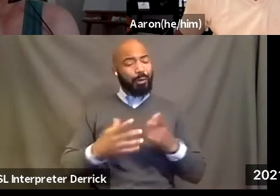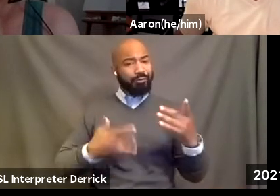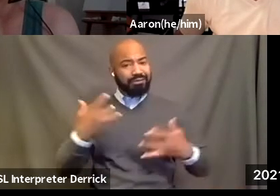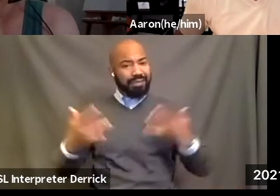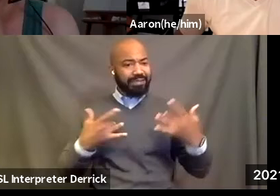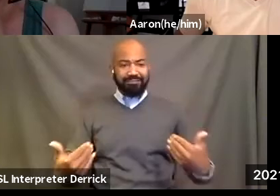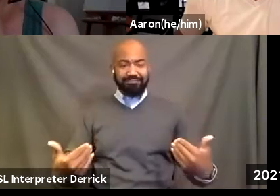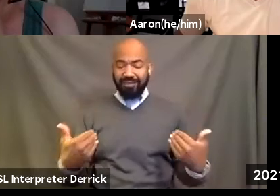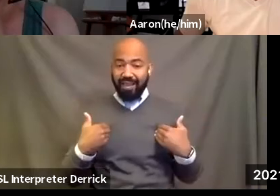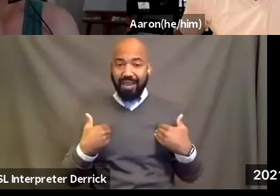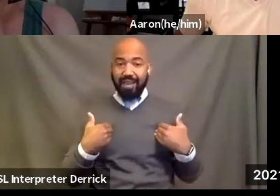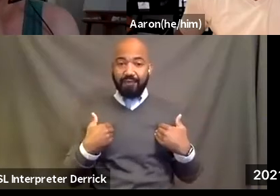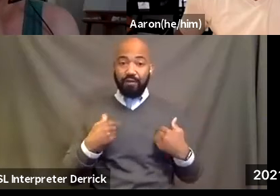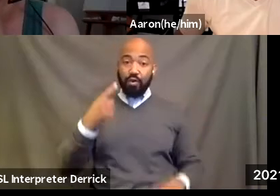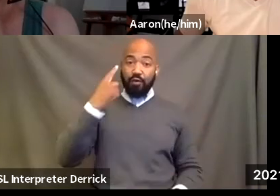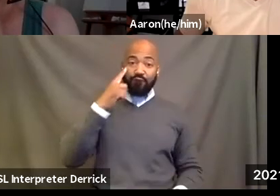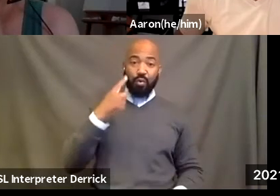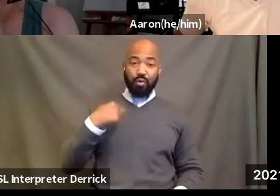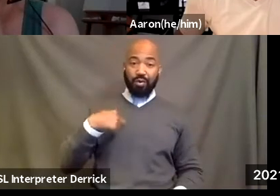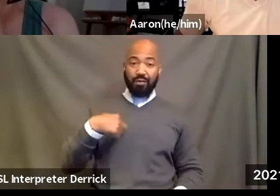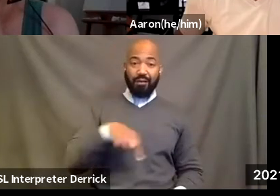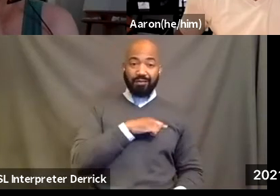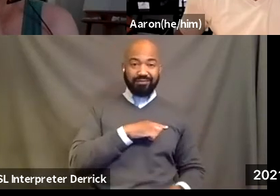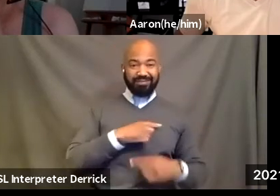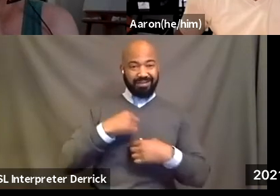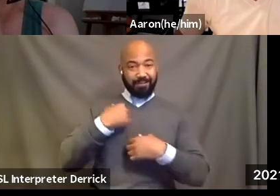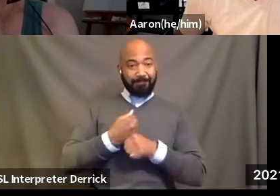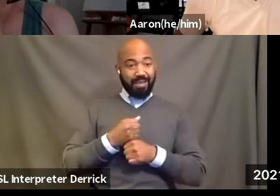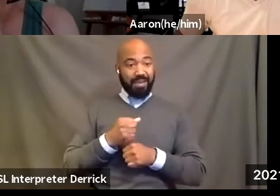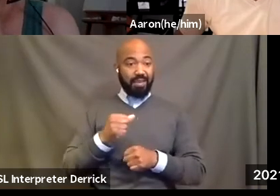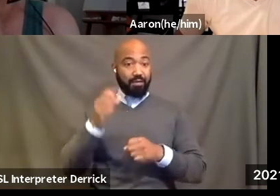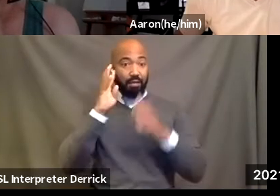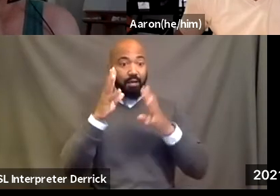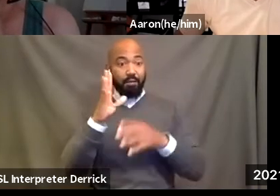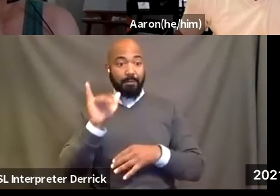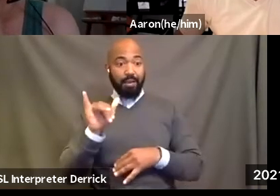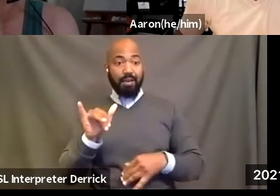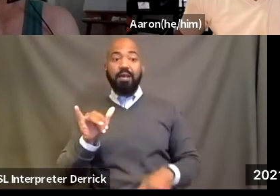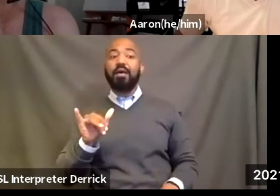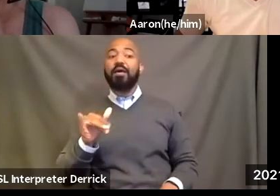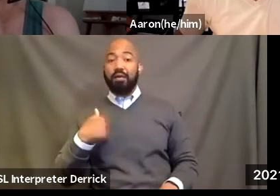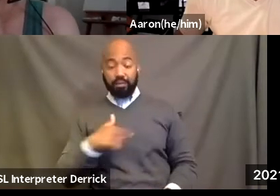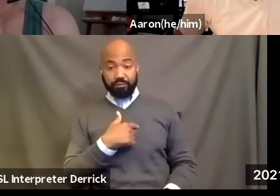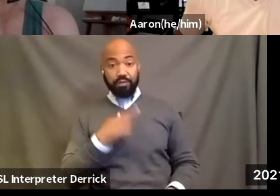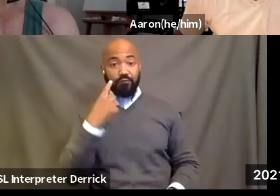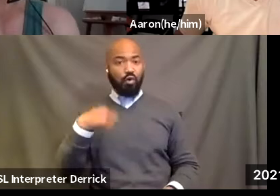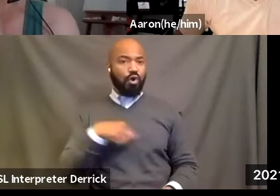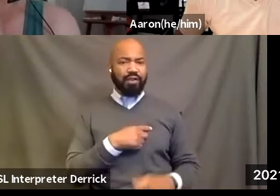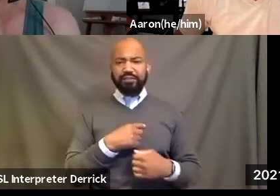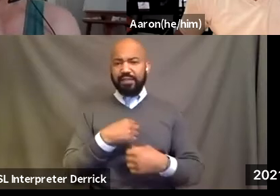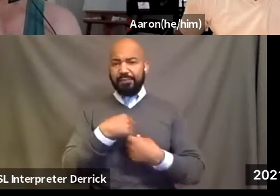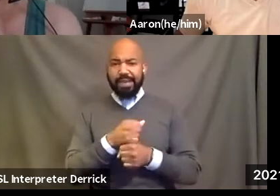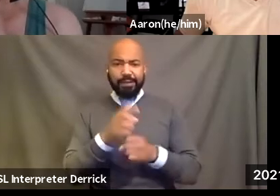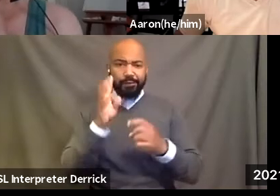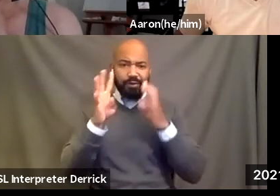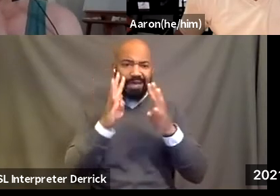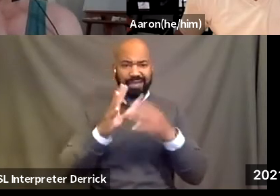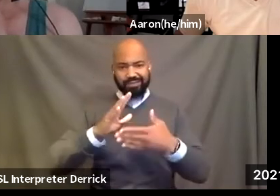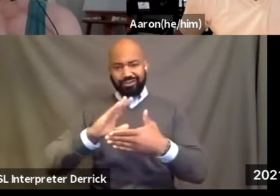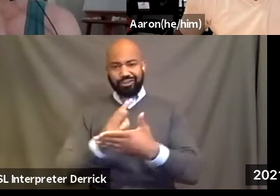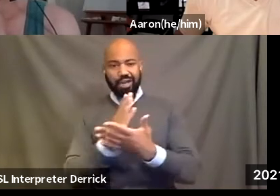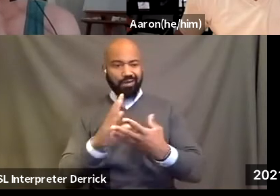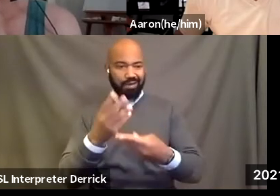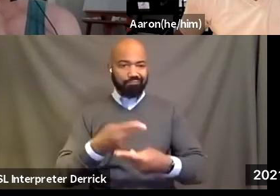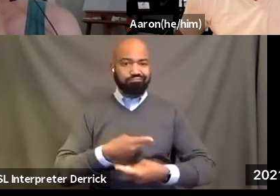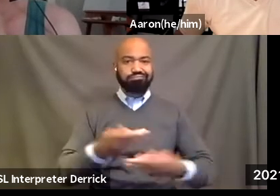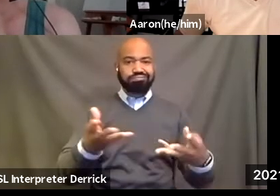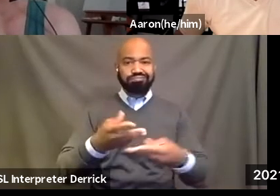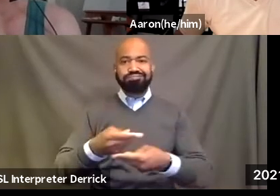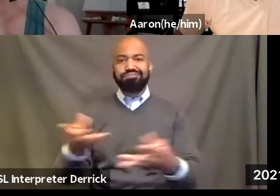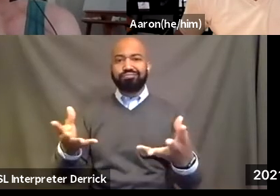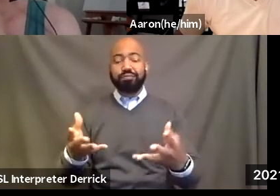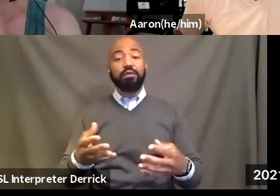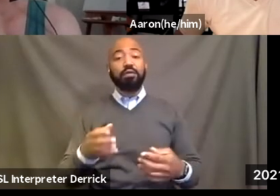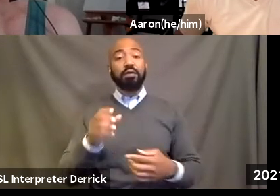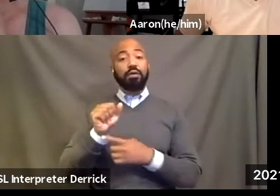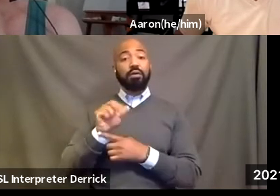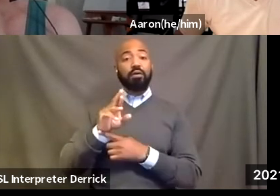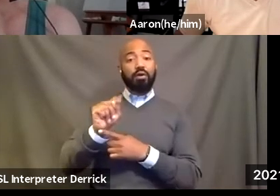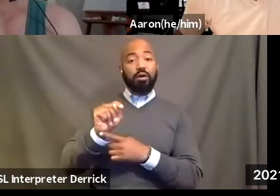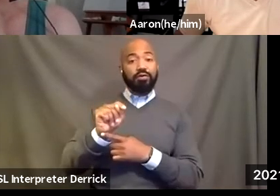x (they/themme): Both art and activists spaces and event, something I think about constantly what my work, whether I am producing or curating or creating.